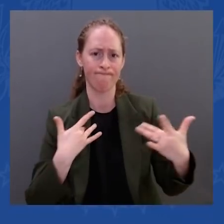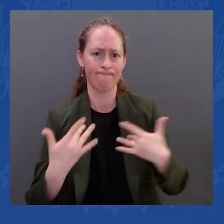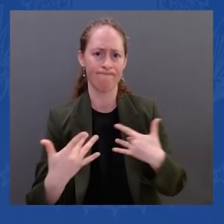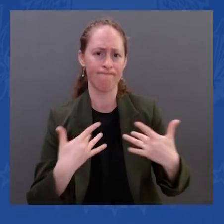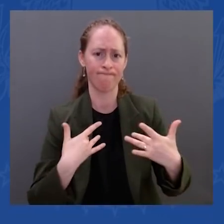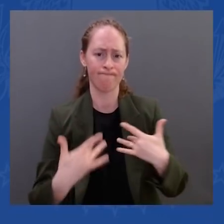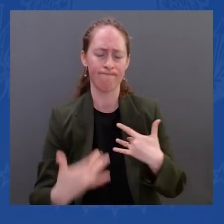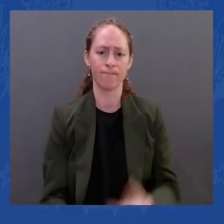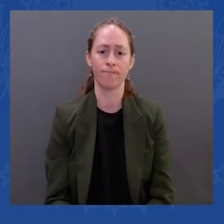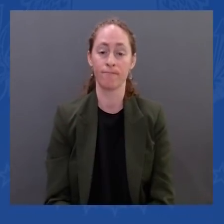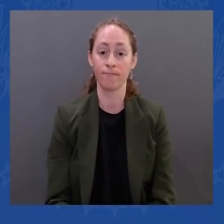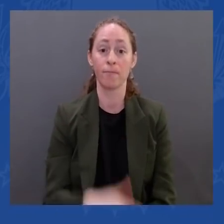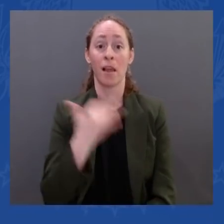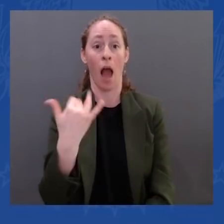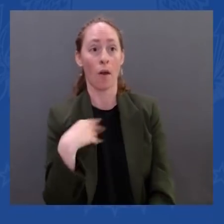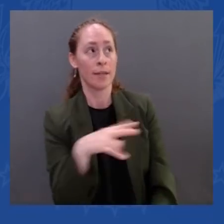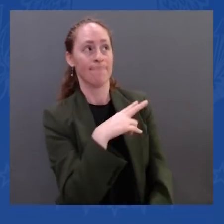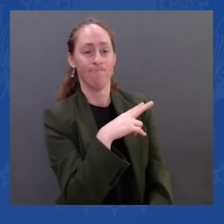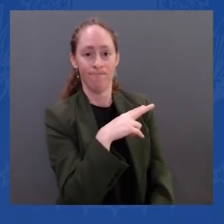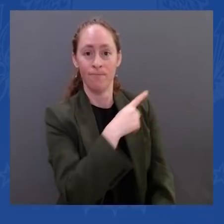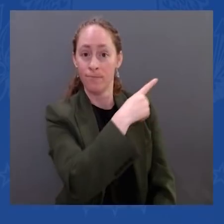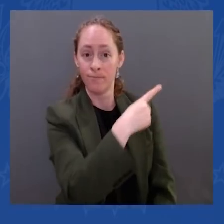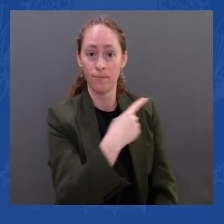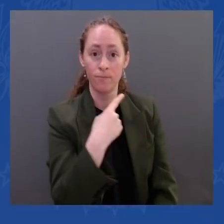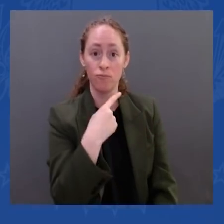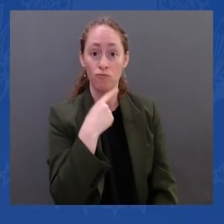should never be tolerated in Indo-Pacific.